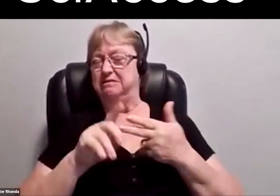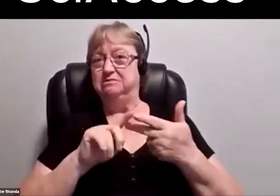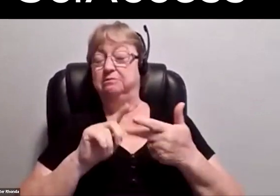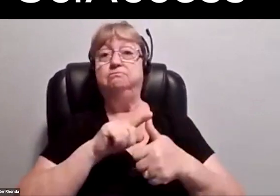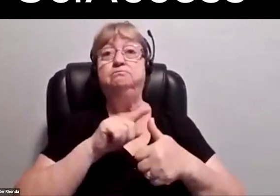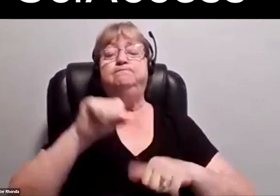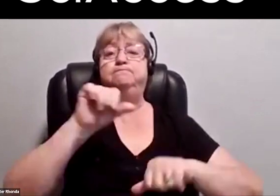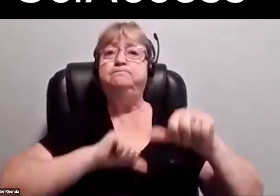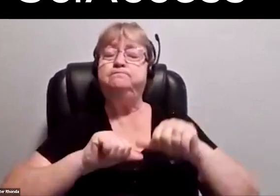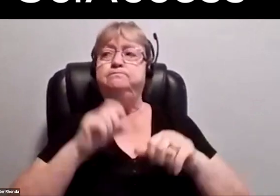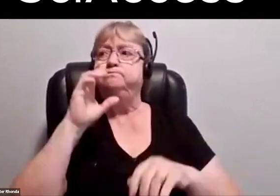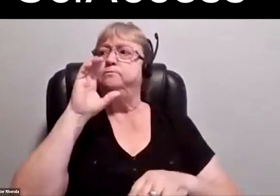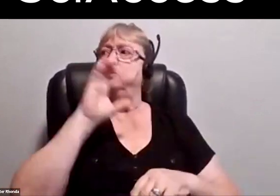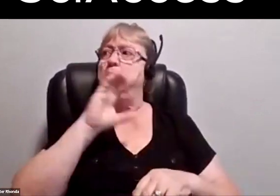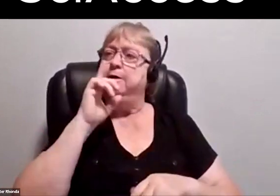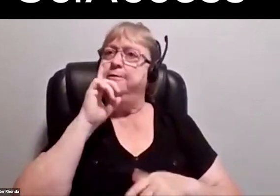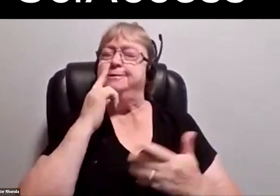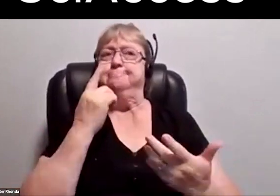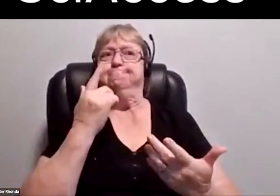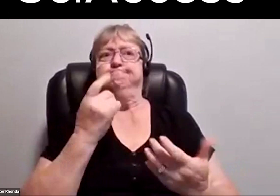We seek understanding of the smallest things